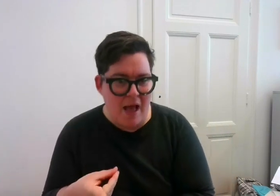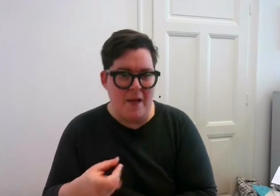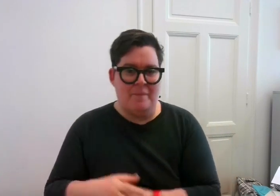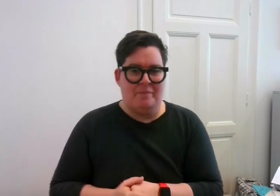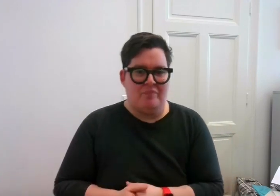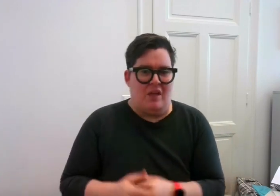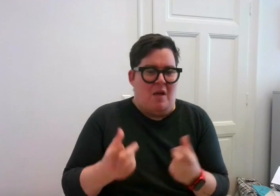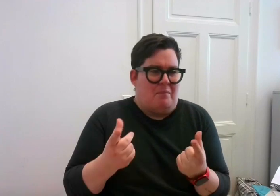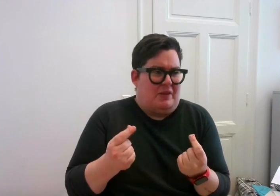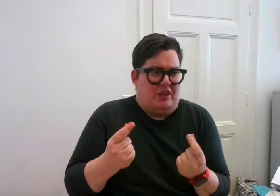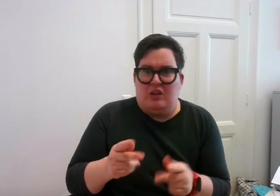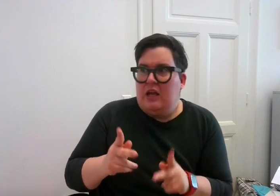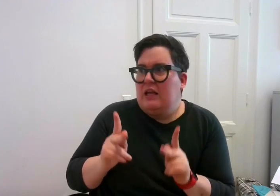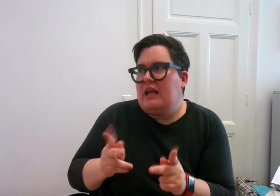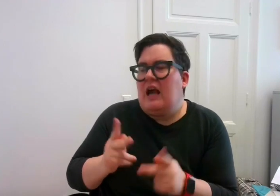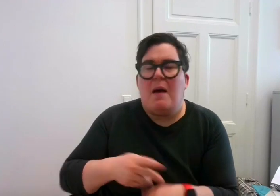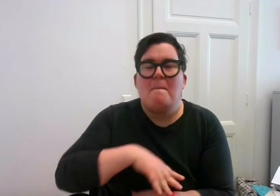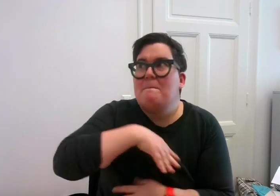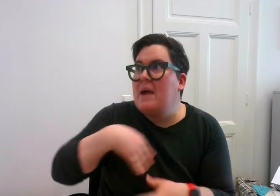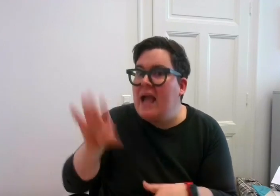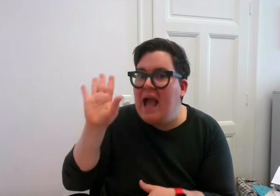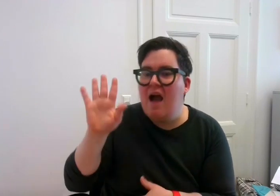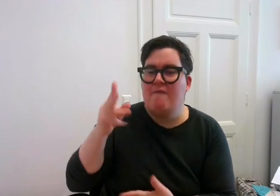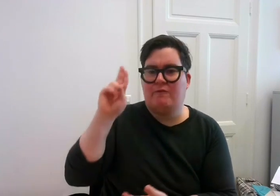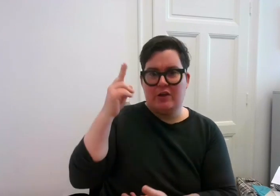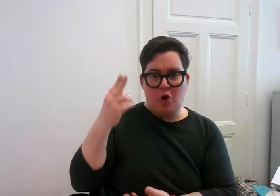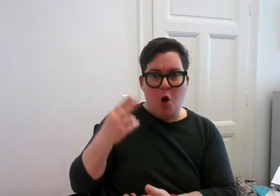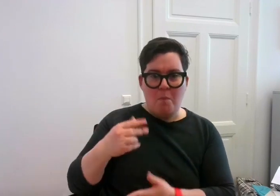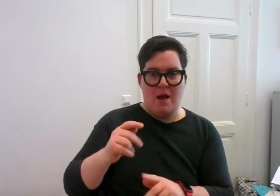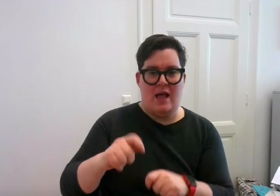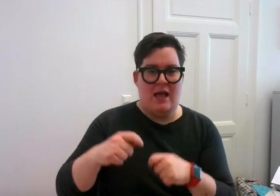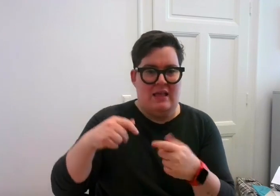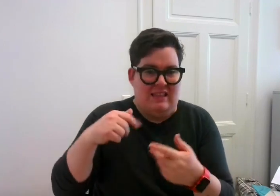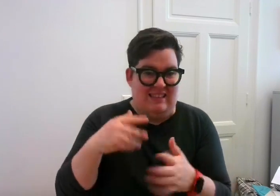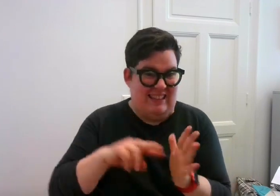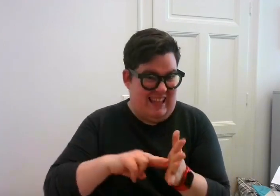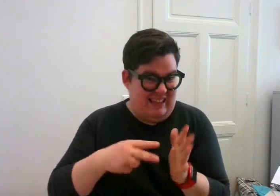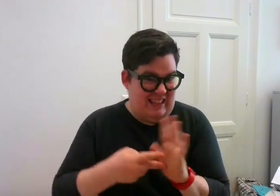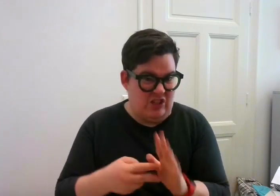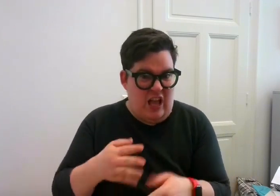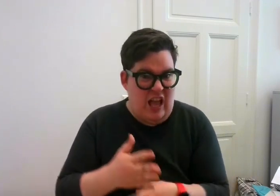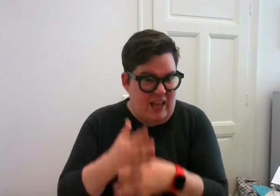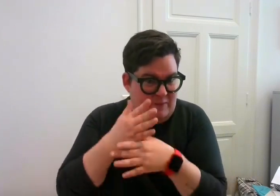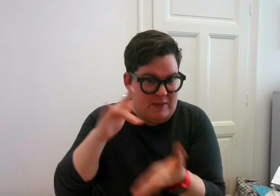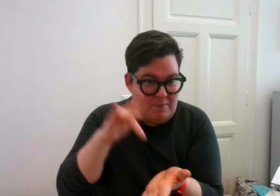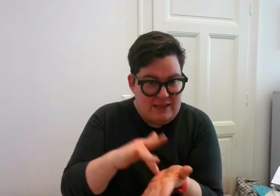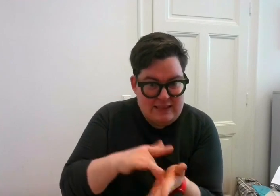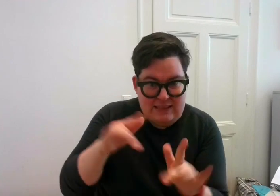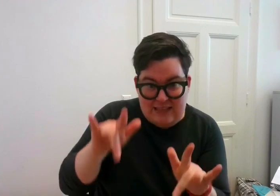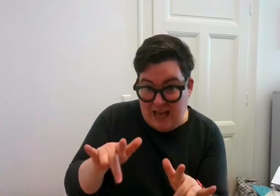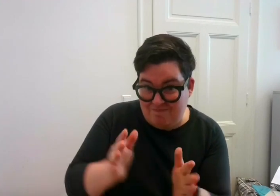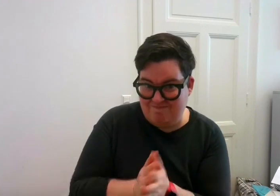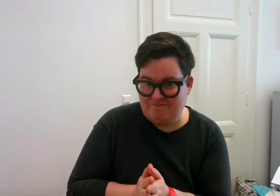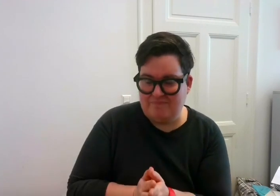That means, they are assumed to have higher skills due to technological augmentation.